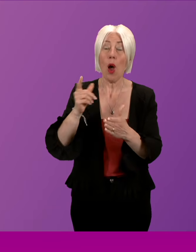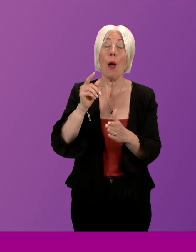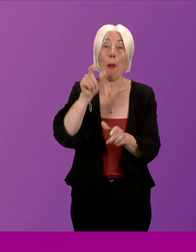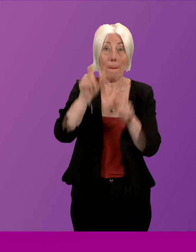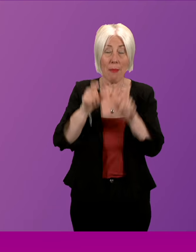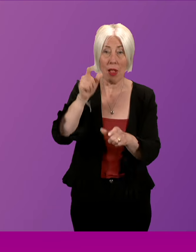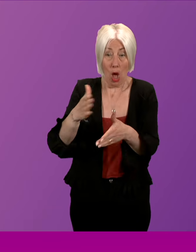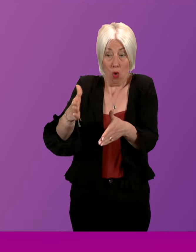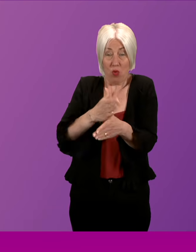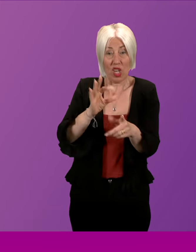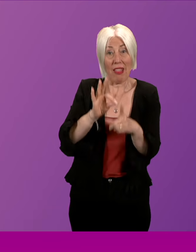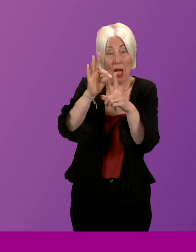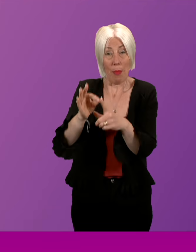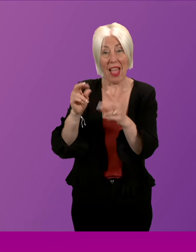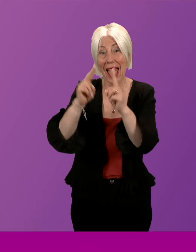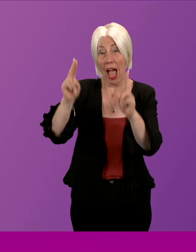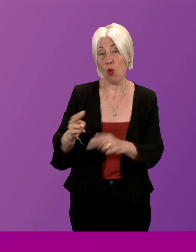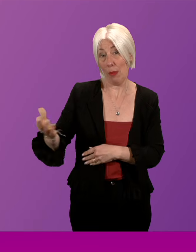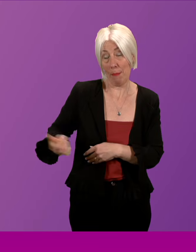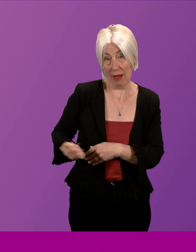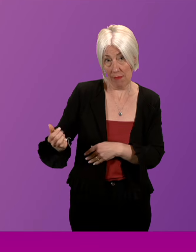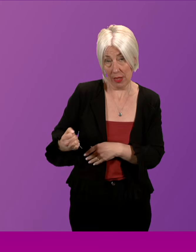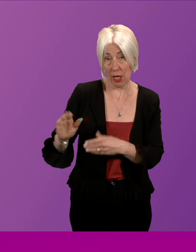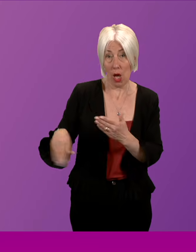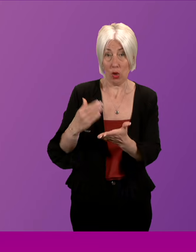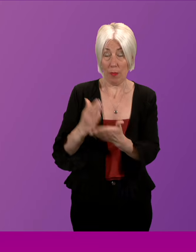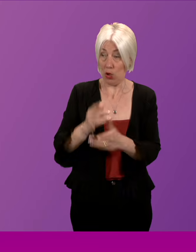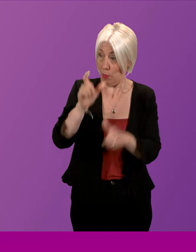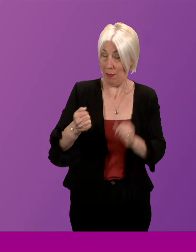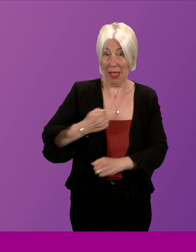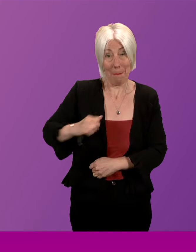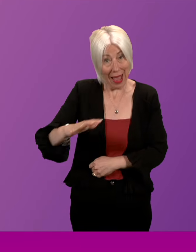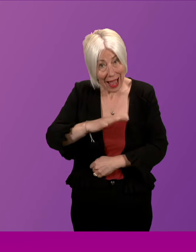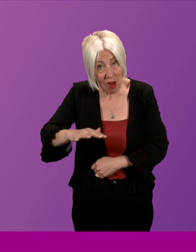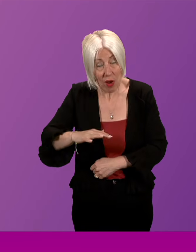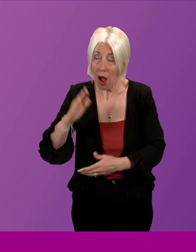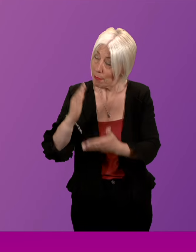originally apply for housing benefit, so that my constituents get the help that they need?